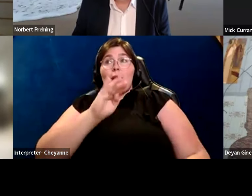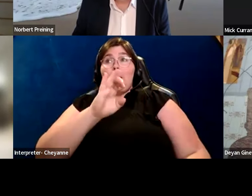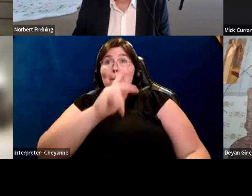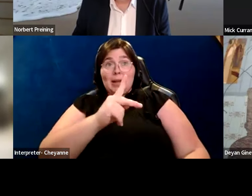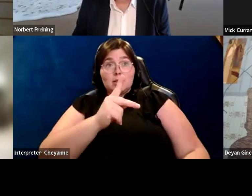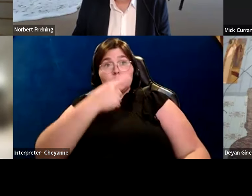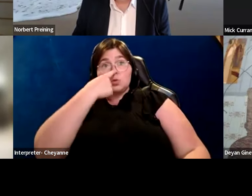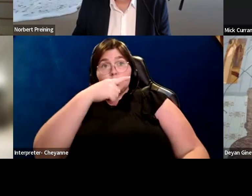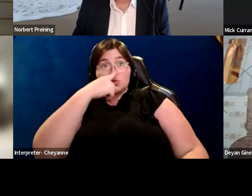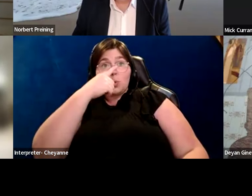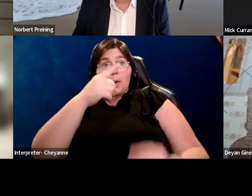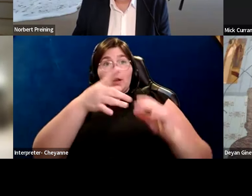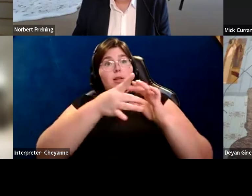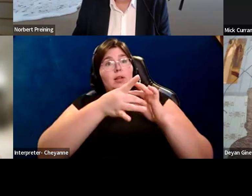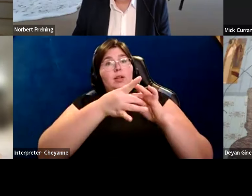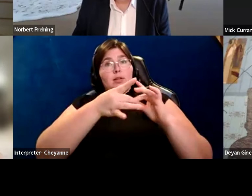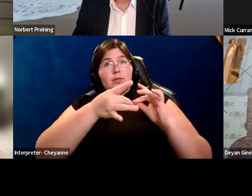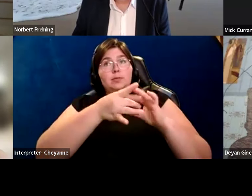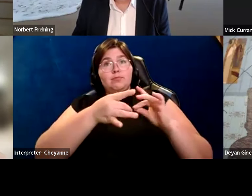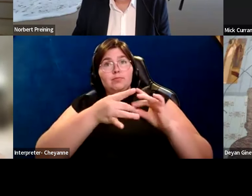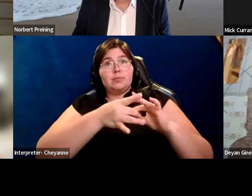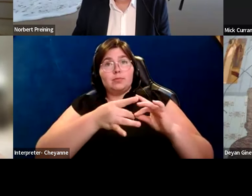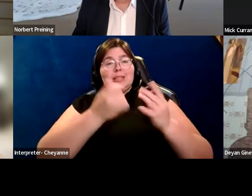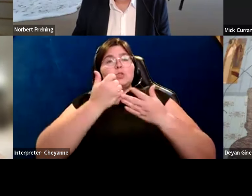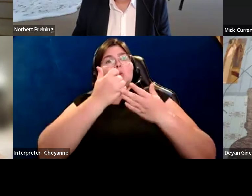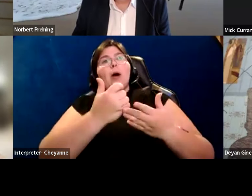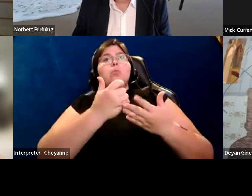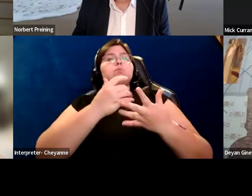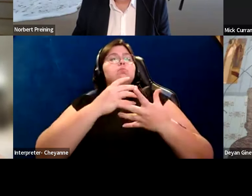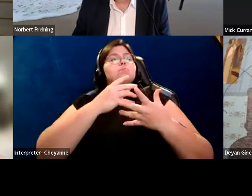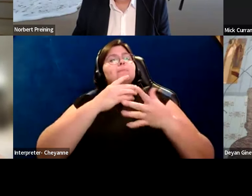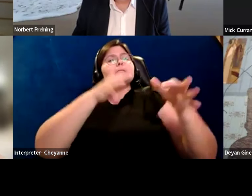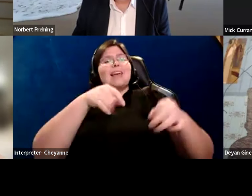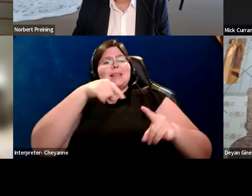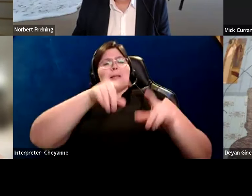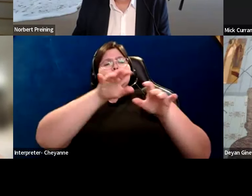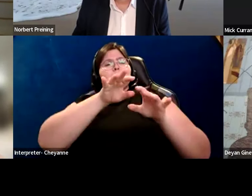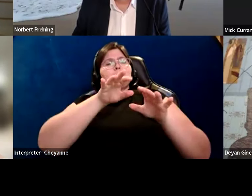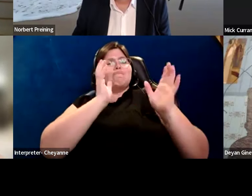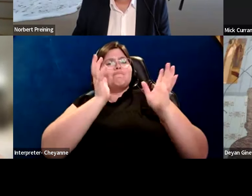about accessibility to just help ground us in why this conversation is important.